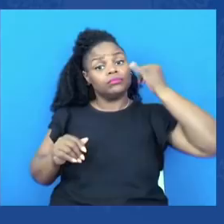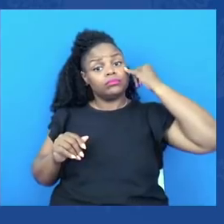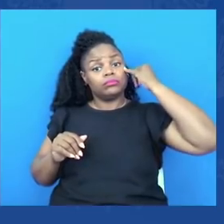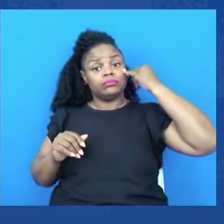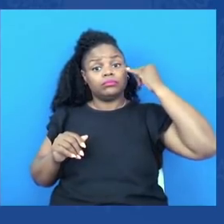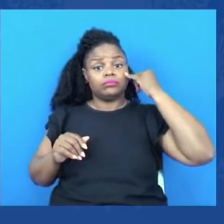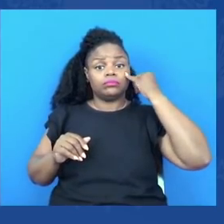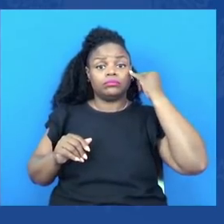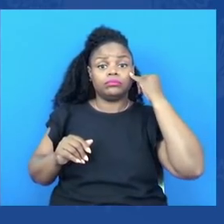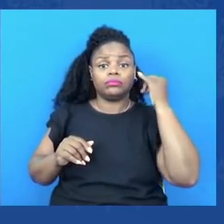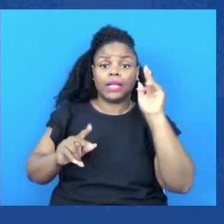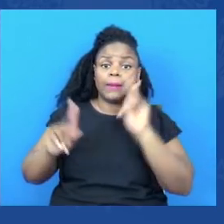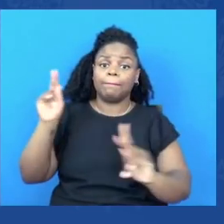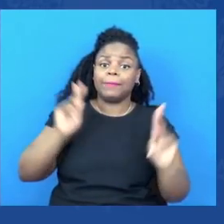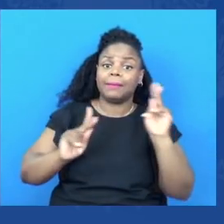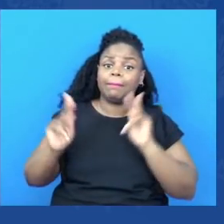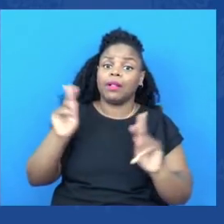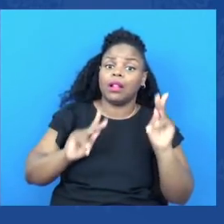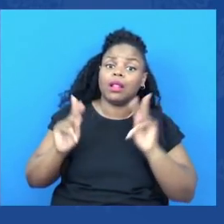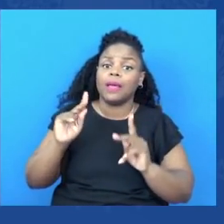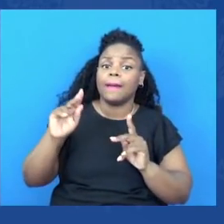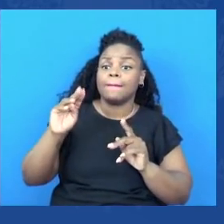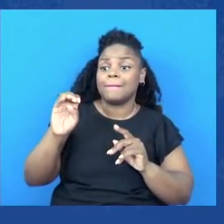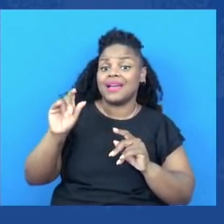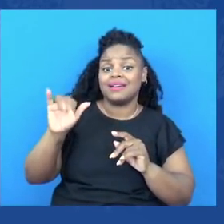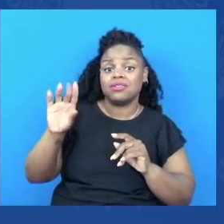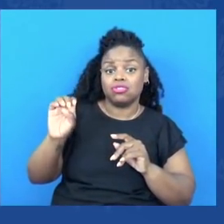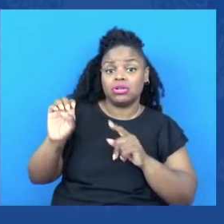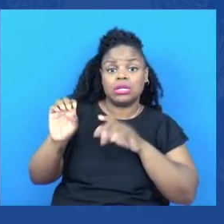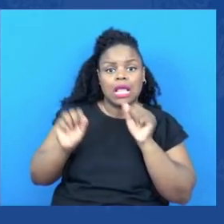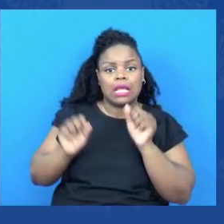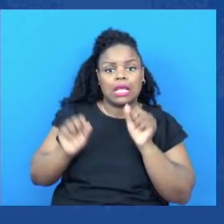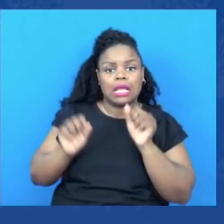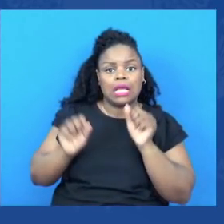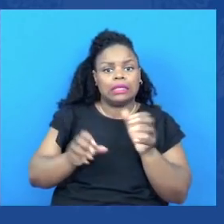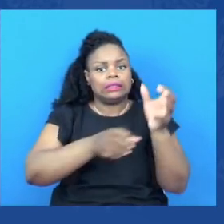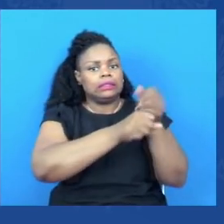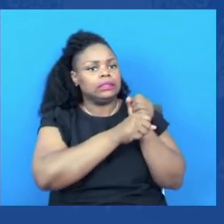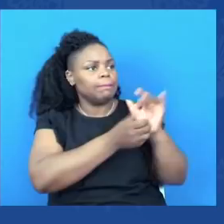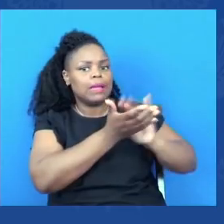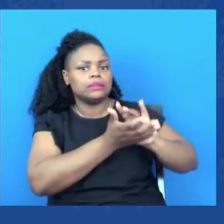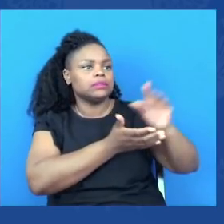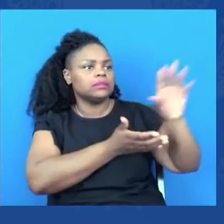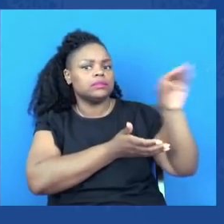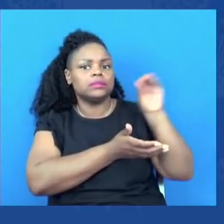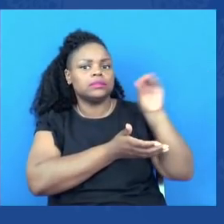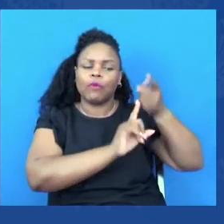for that drug as someone on Medicare. It means drug companies would have to sell their drugs